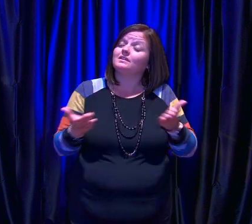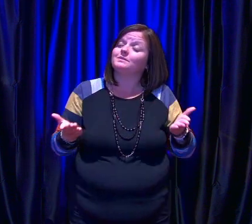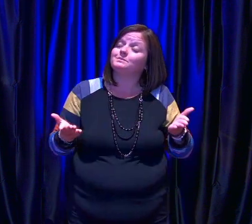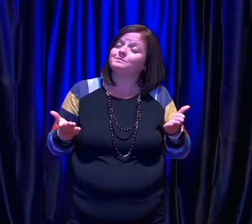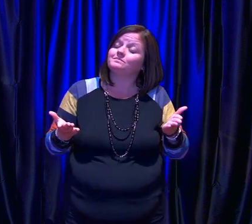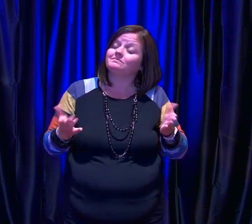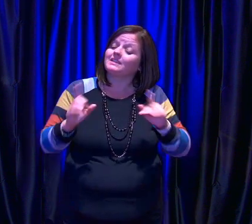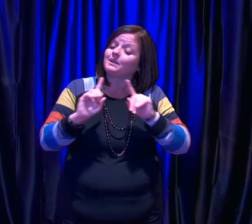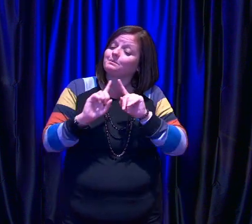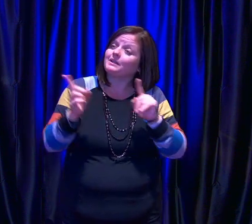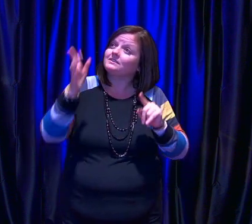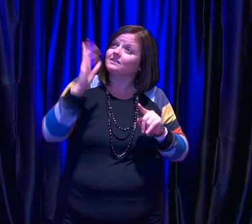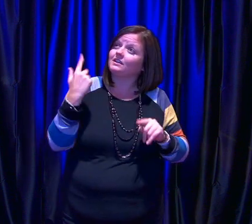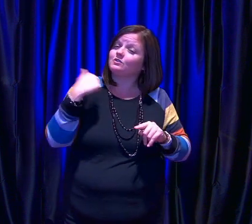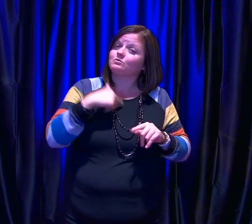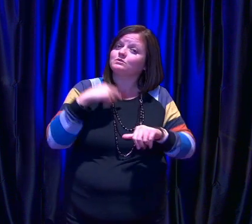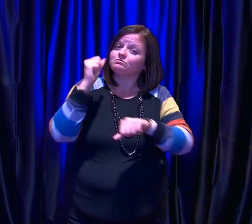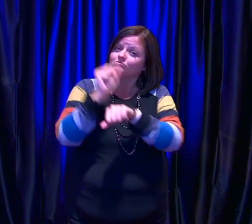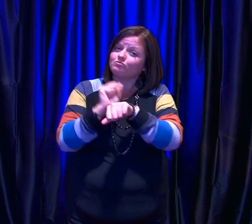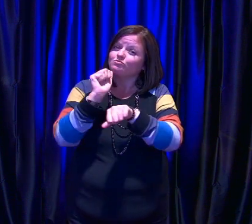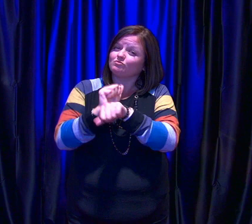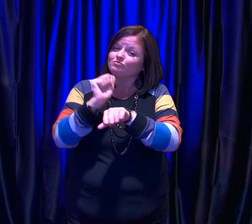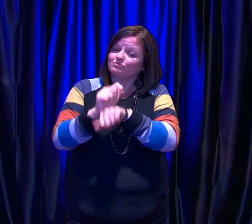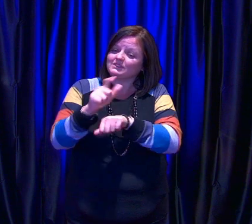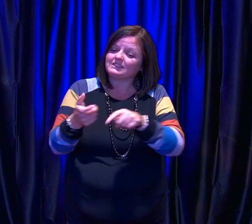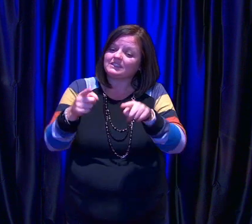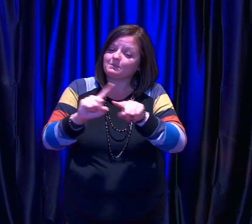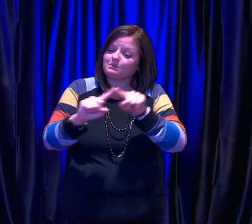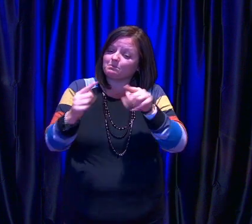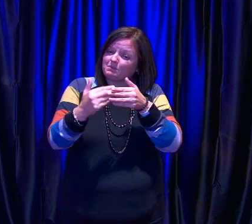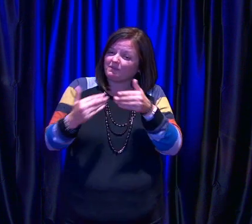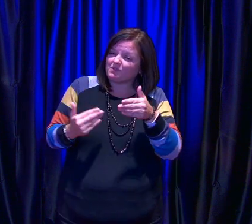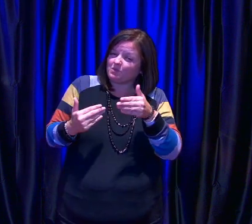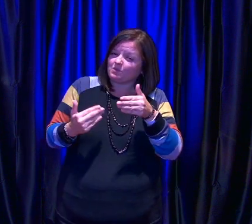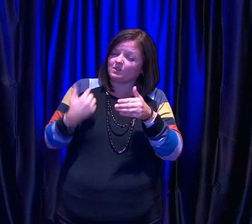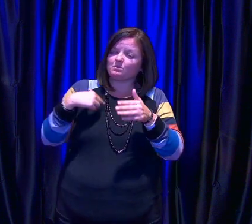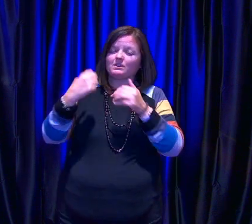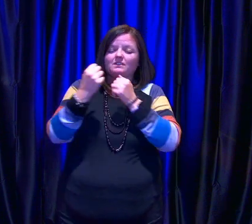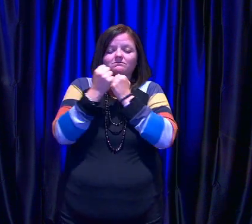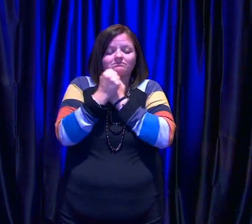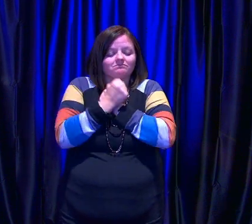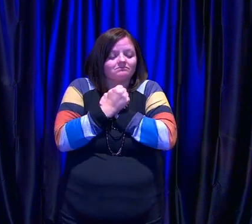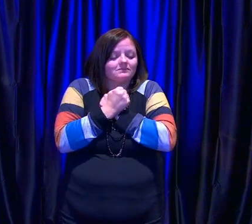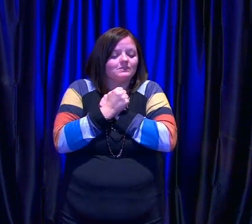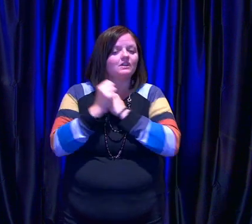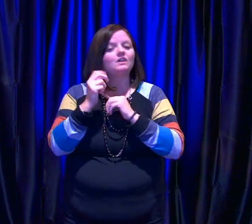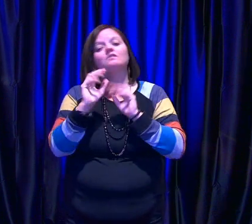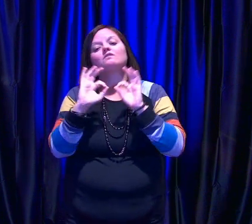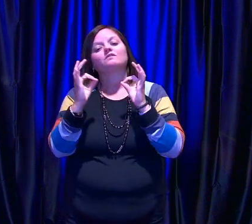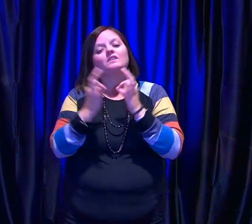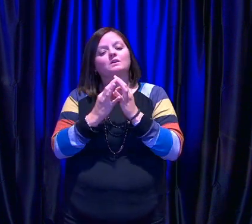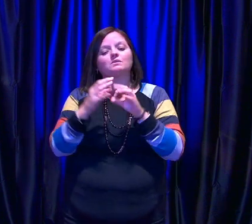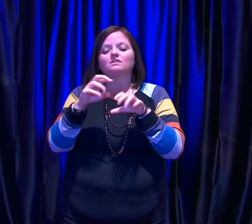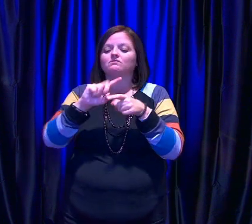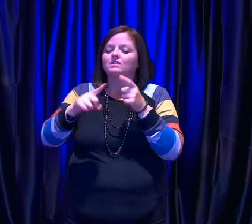except God we have work to do before that happens and they we have loved ones that need Jesus and we have neighbors and we have people